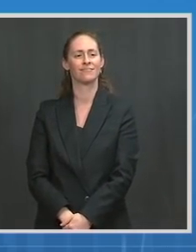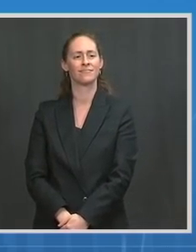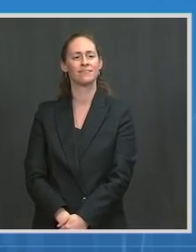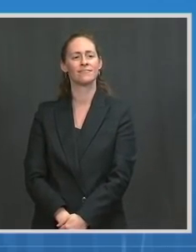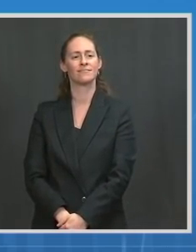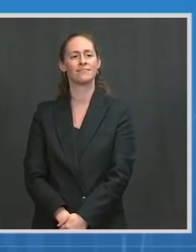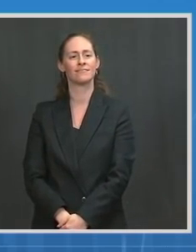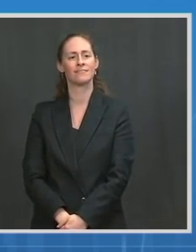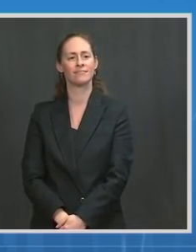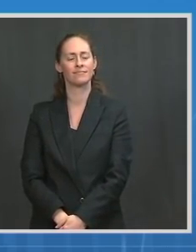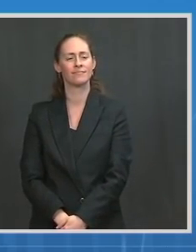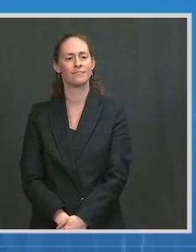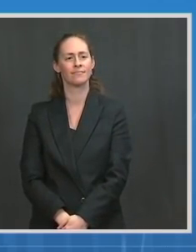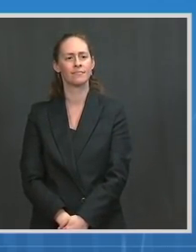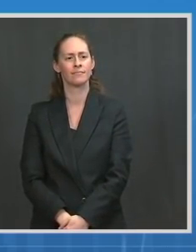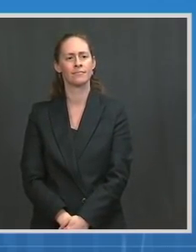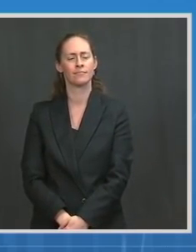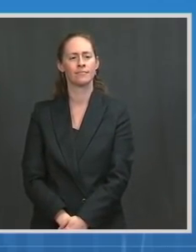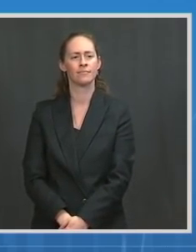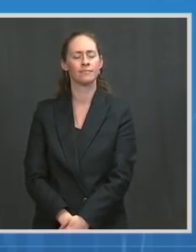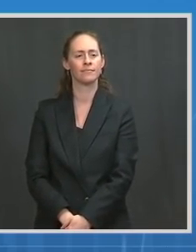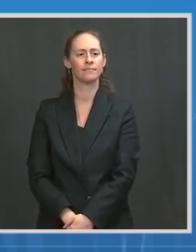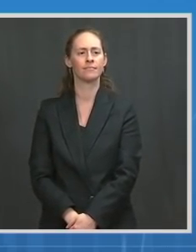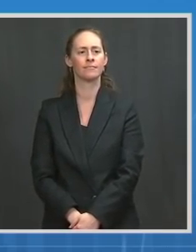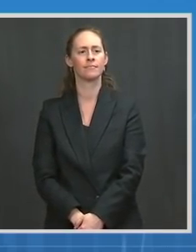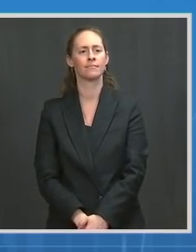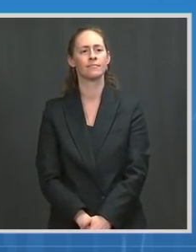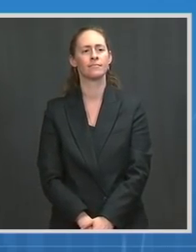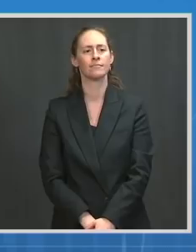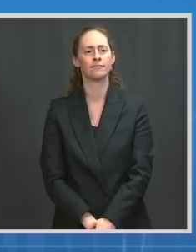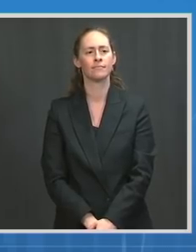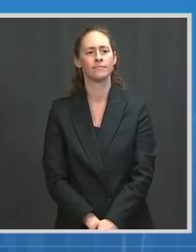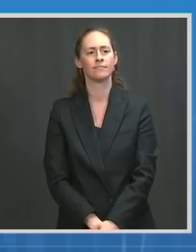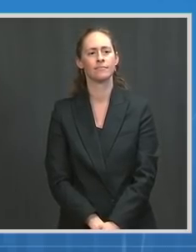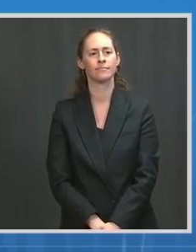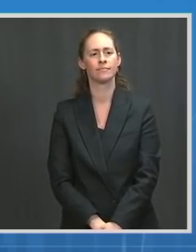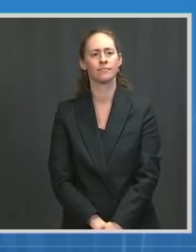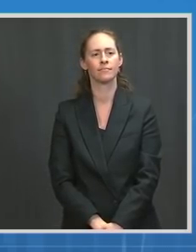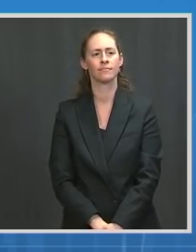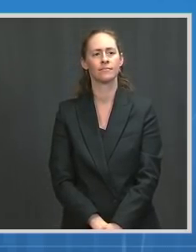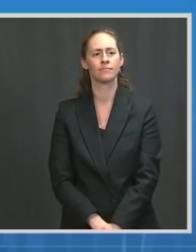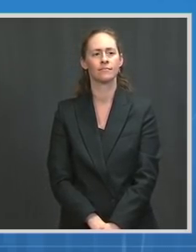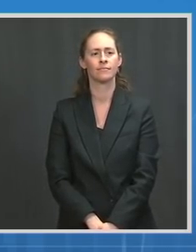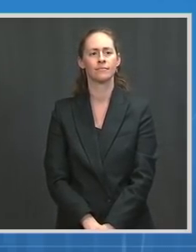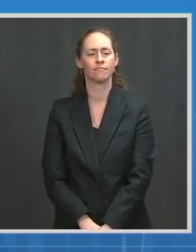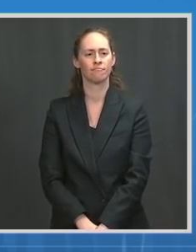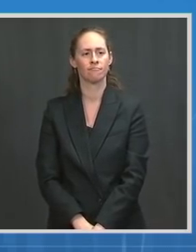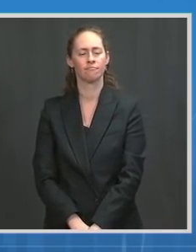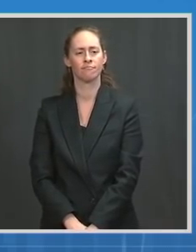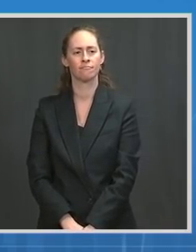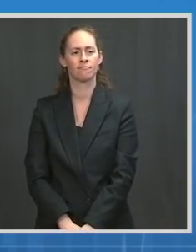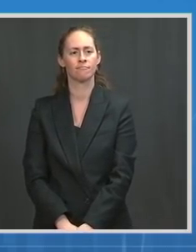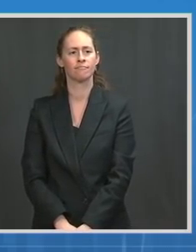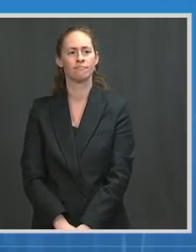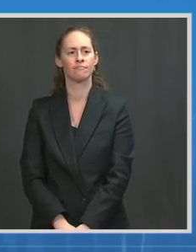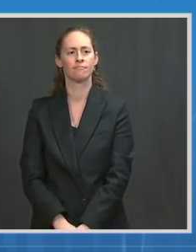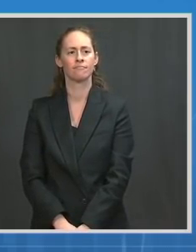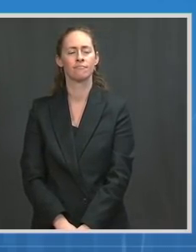I heard you say to Gayle King -- she said that -- that people were looking at her funny for wearing a mask even though she's vaccinated.